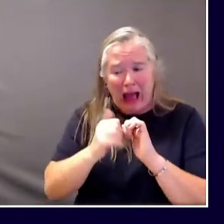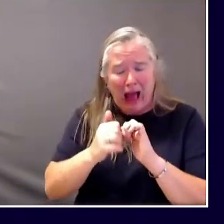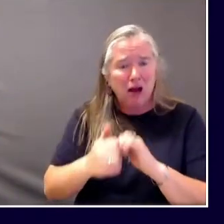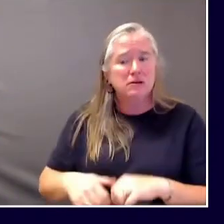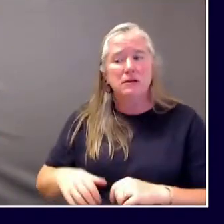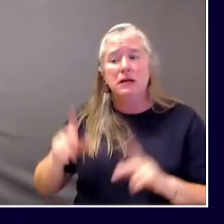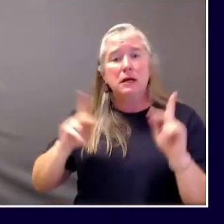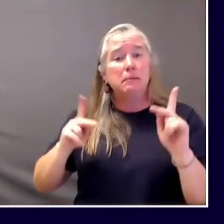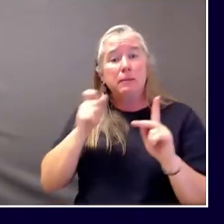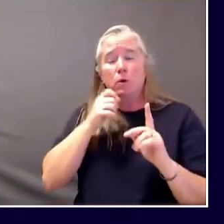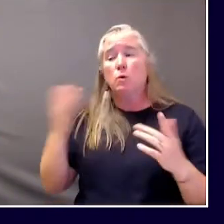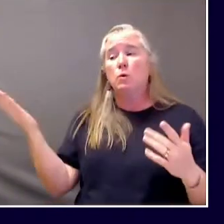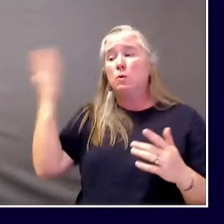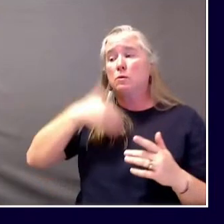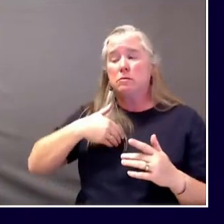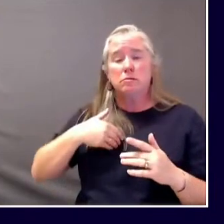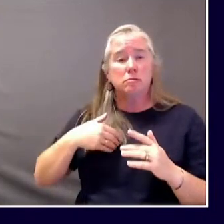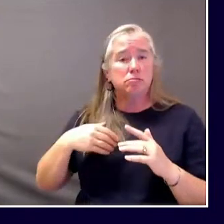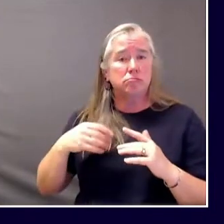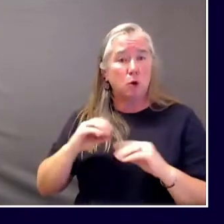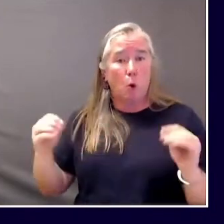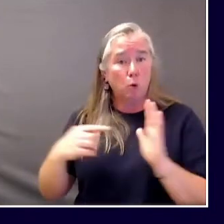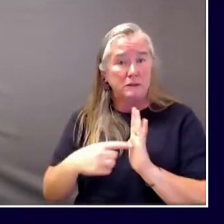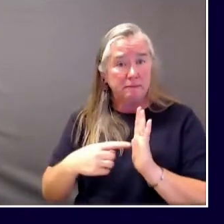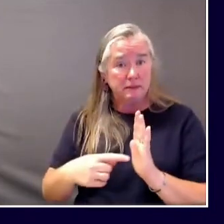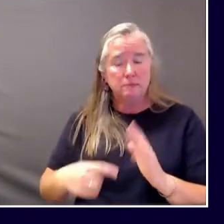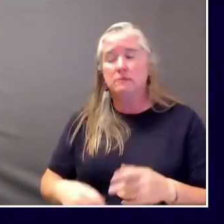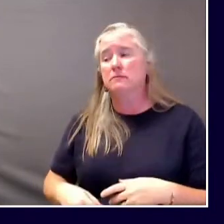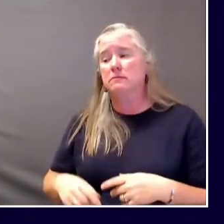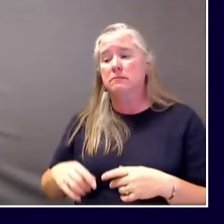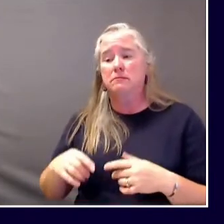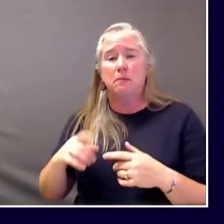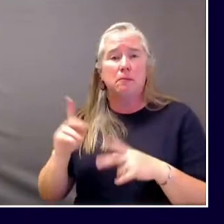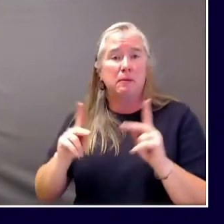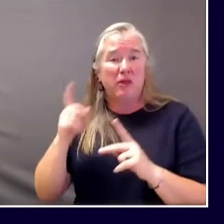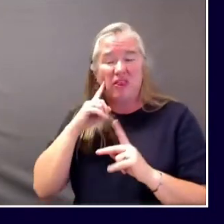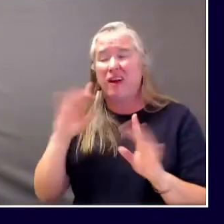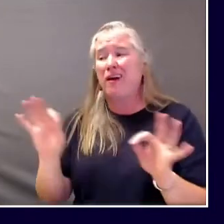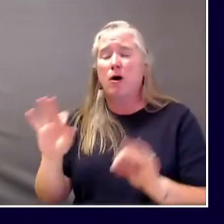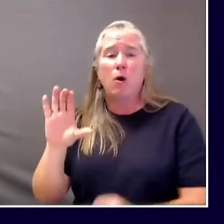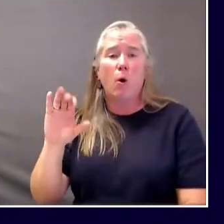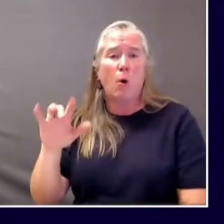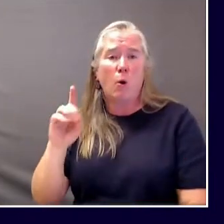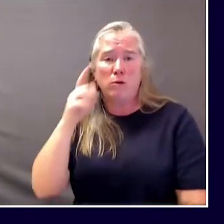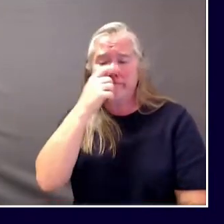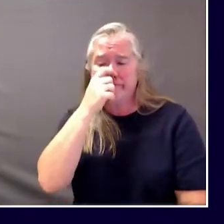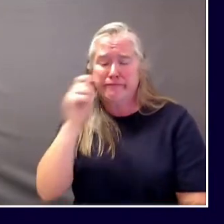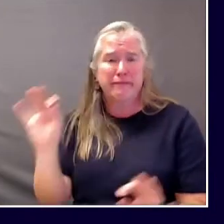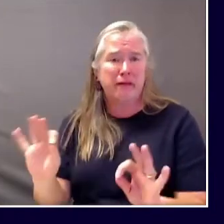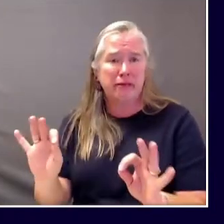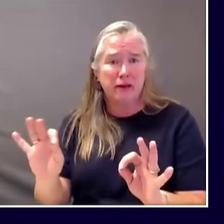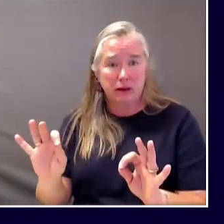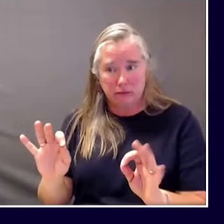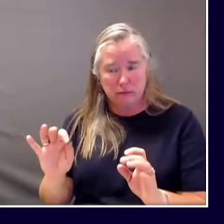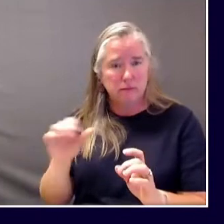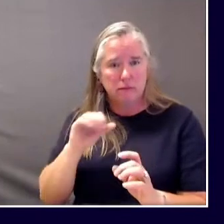have less common symptoms and so they don't think they have code